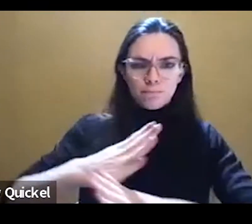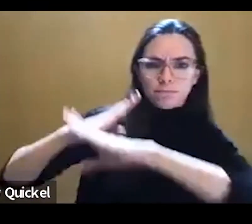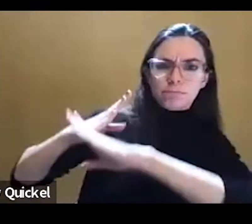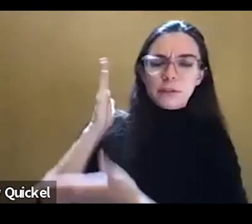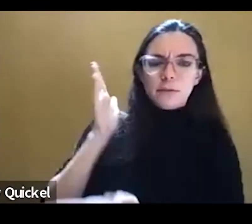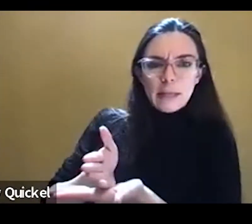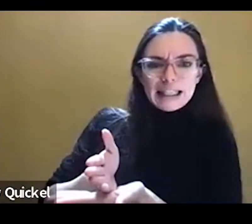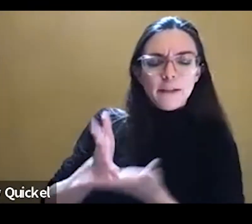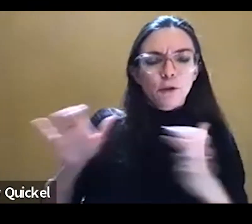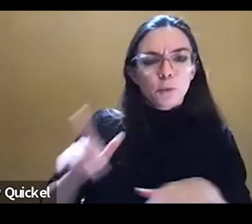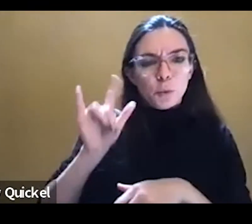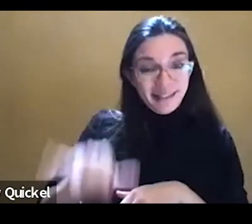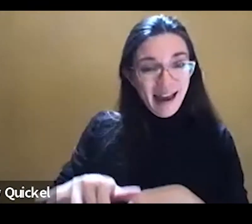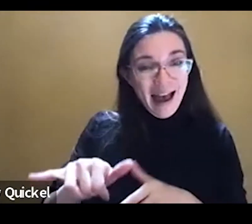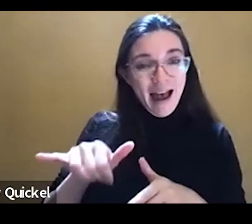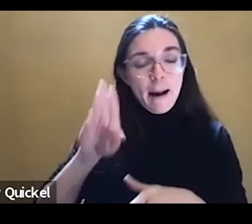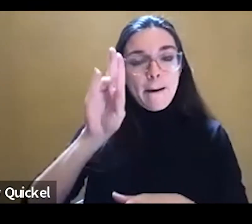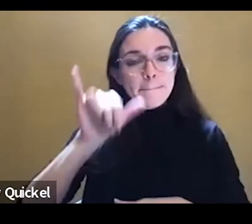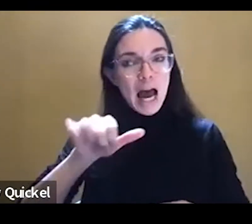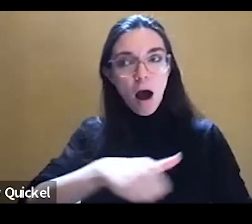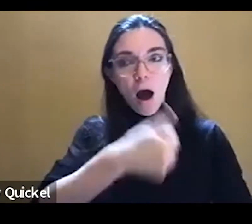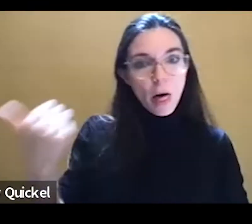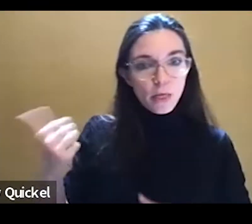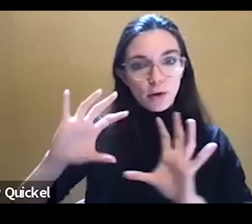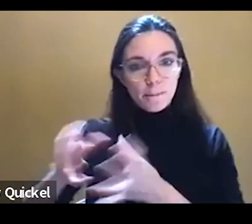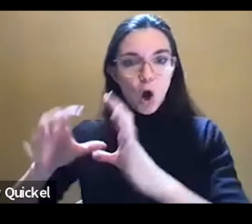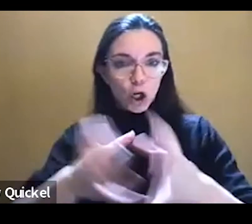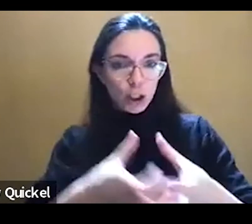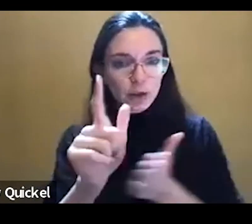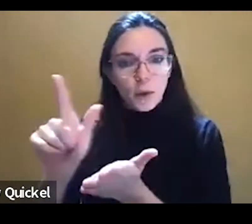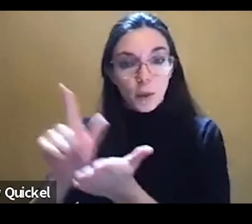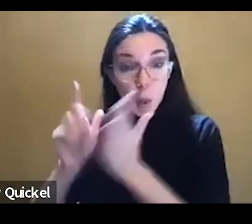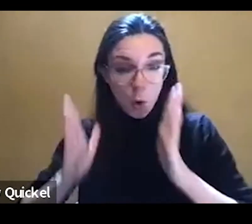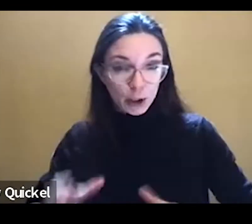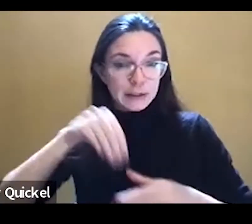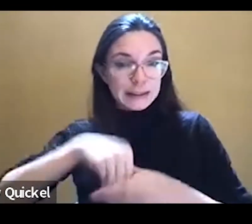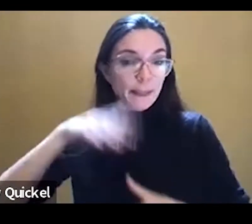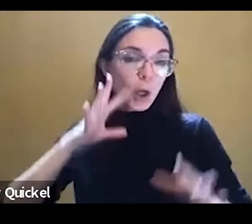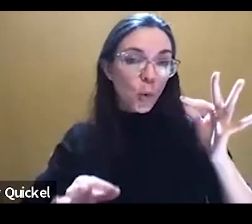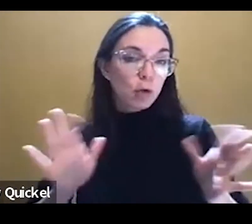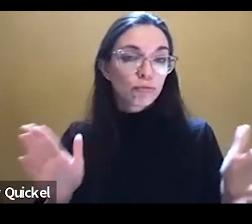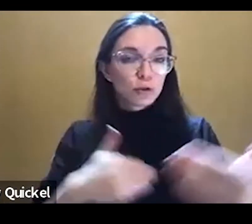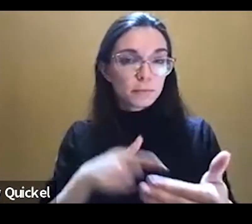by the other parties, the lawyers, if you will, in the room?